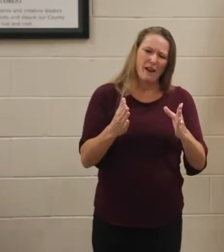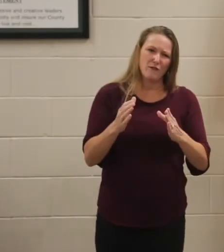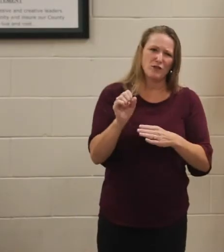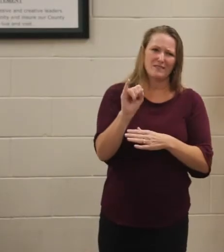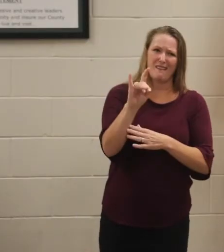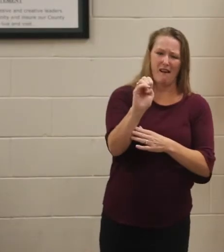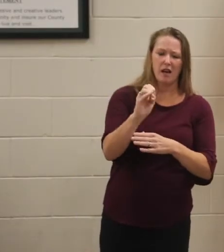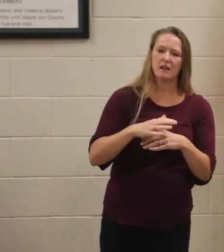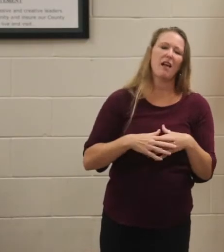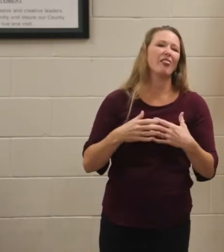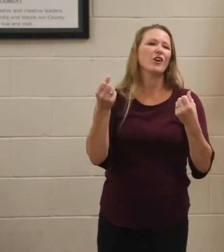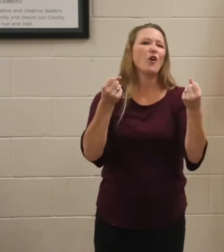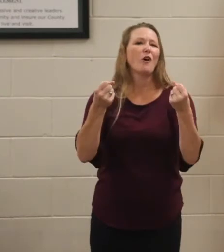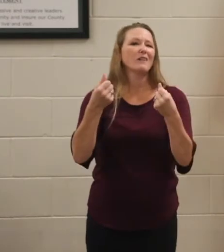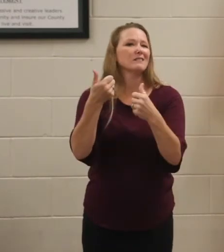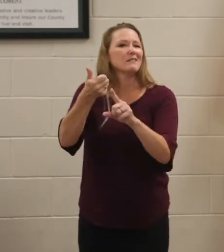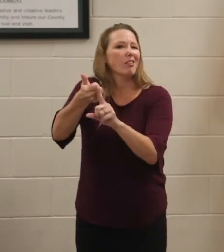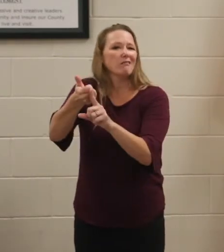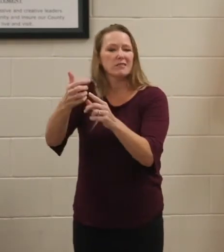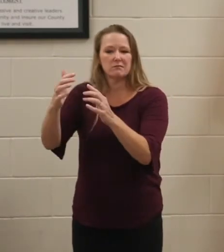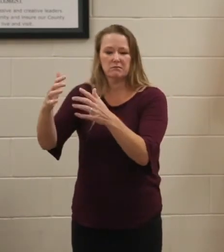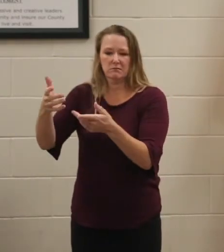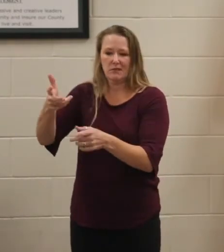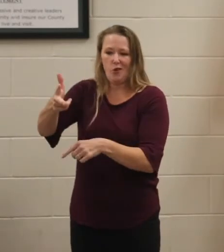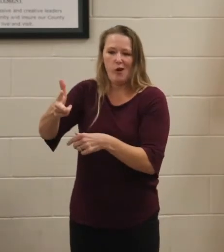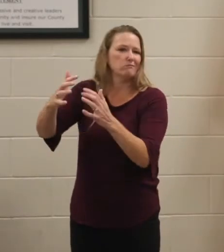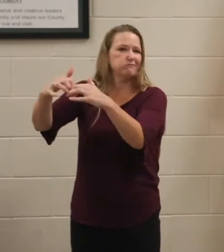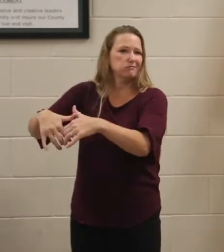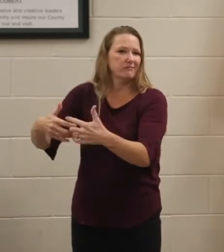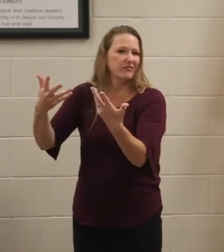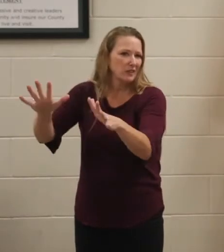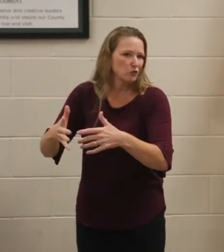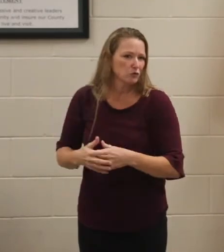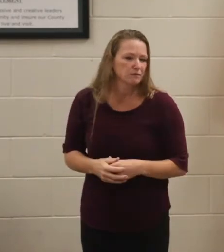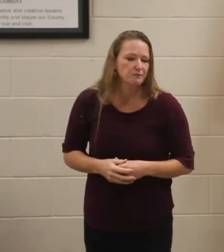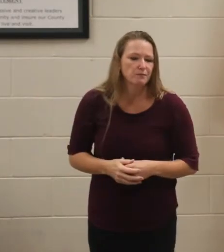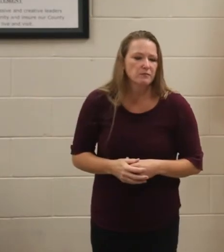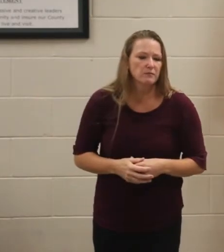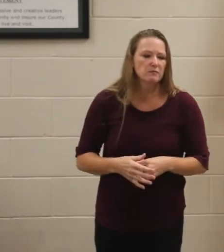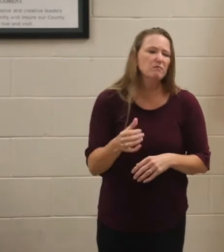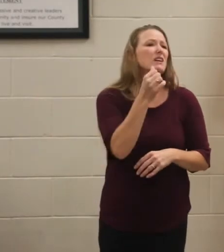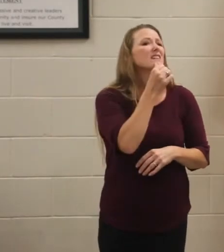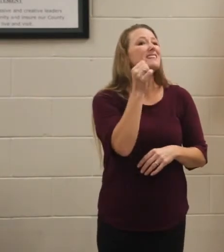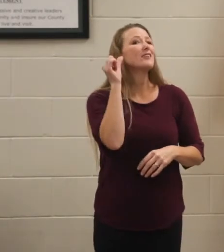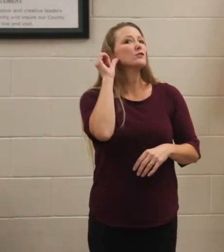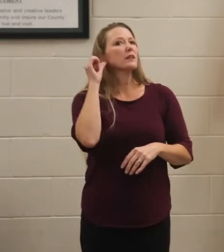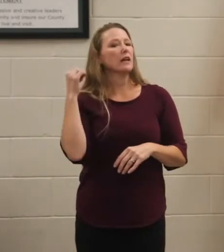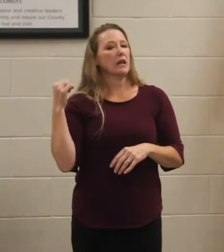[BLANK_AUDIO] Yesterday, our press conference was delayed for a couple reasons.